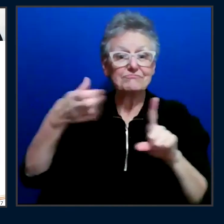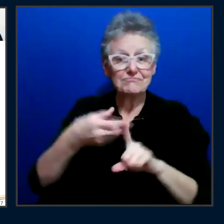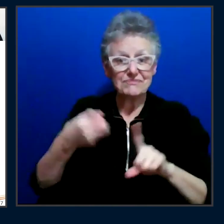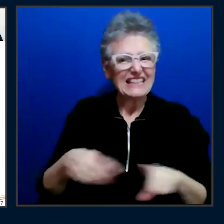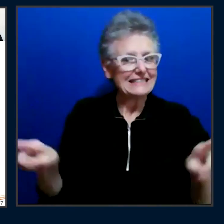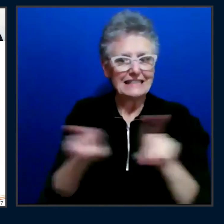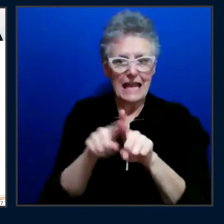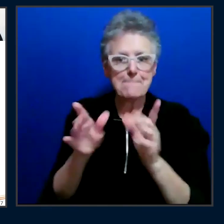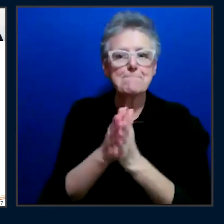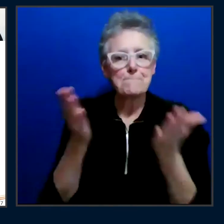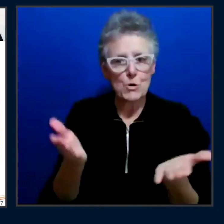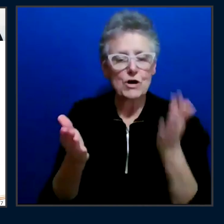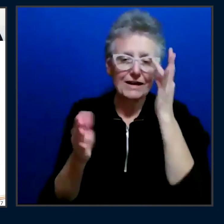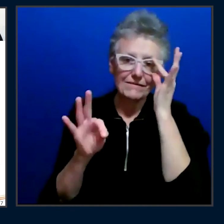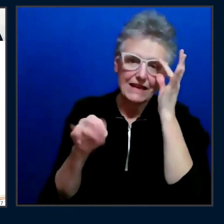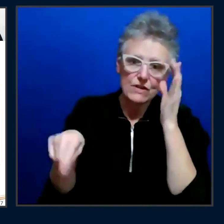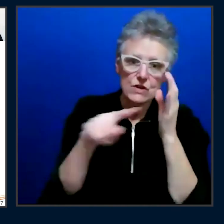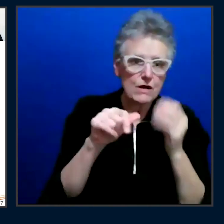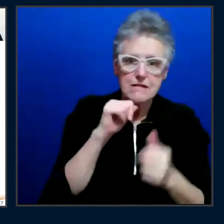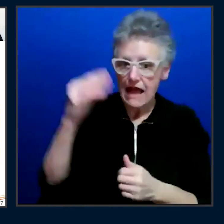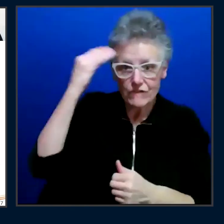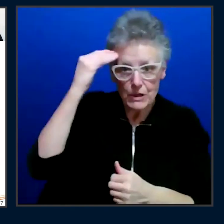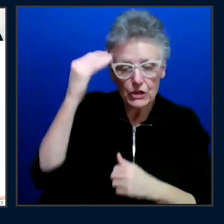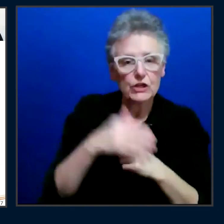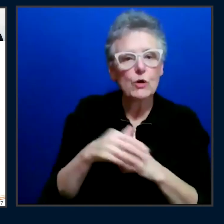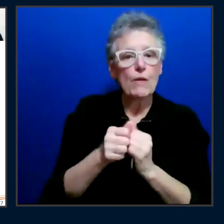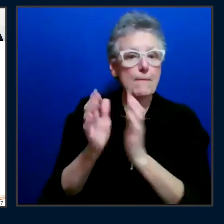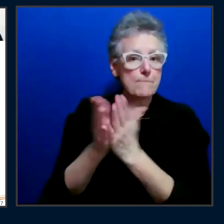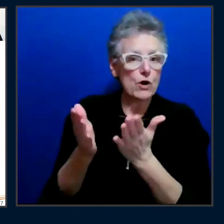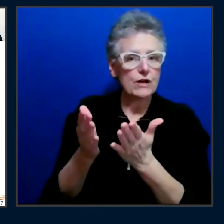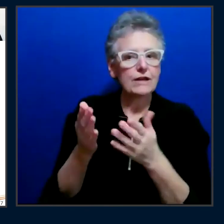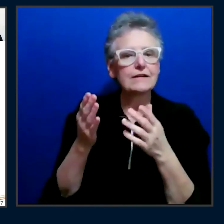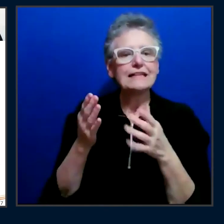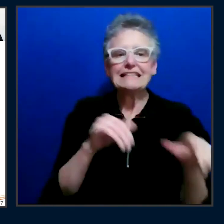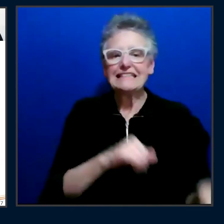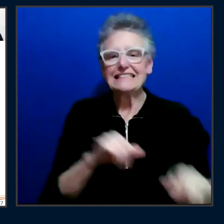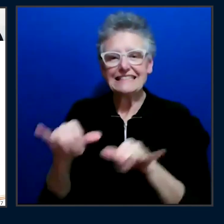also in this same book. so if you are not familiar, with this book, it's the same one